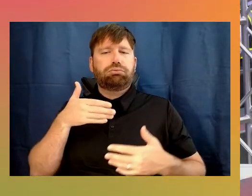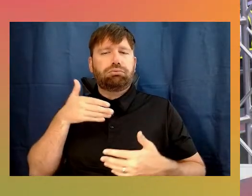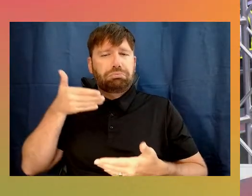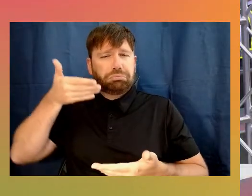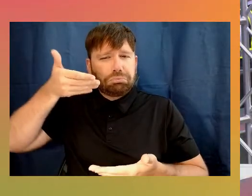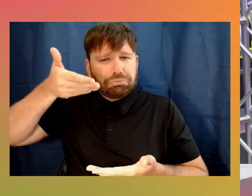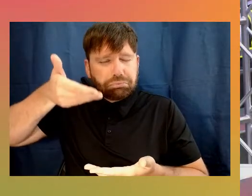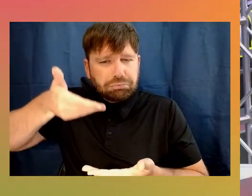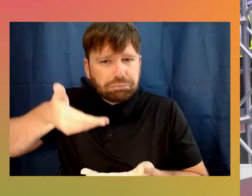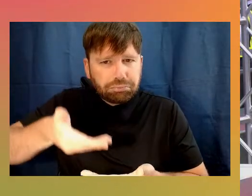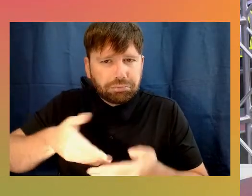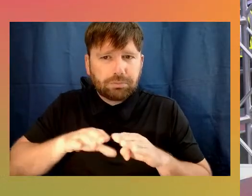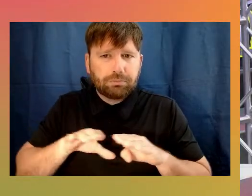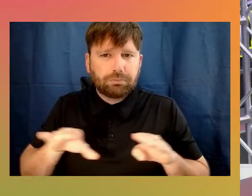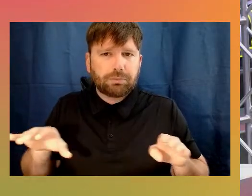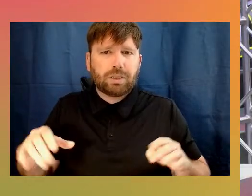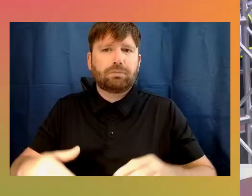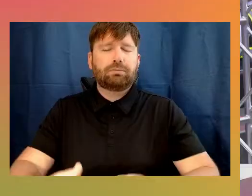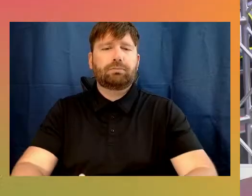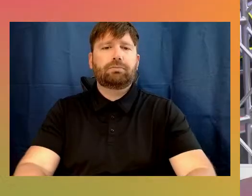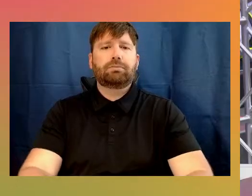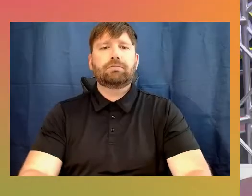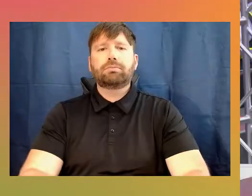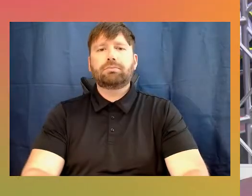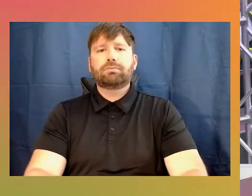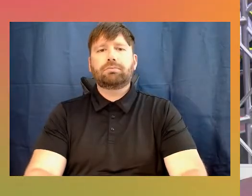IN HERE. AND THEN AS YOU EXHALE, SLOWLY